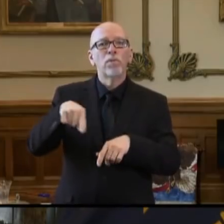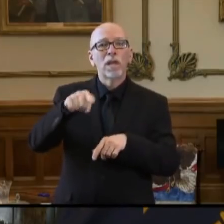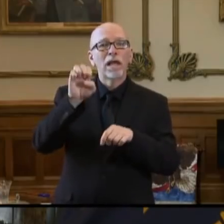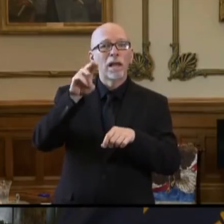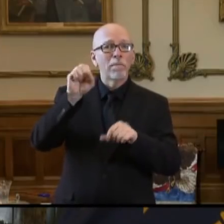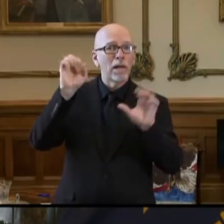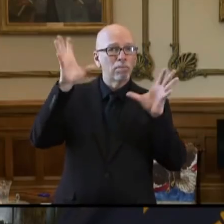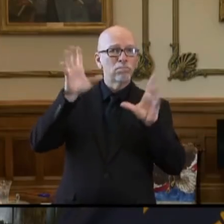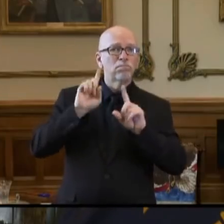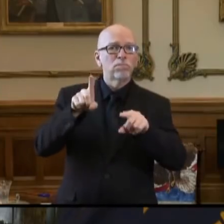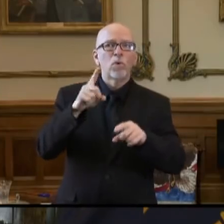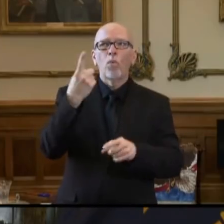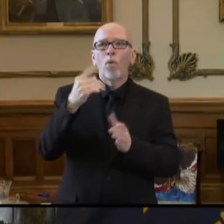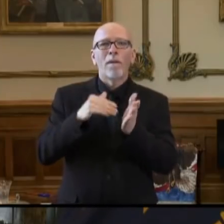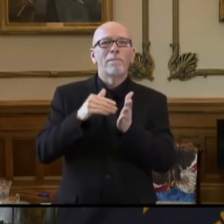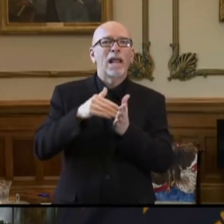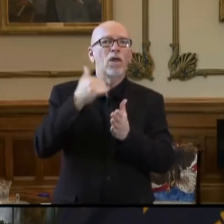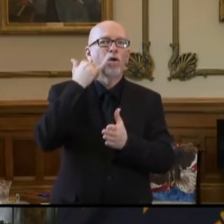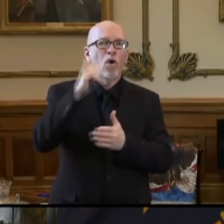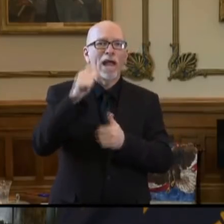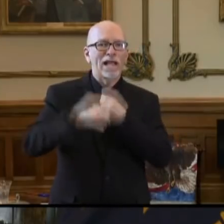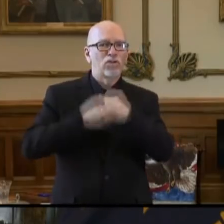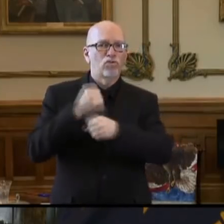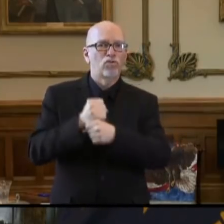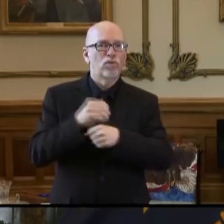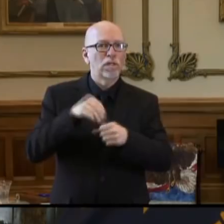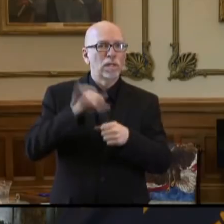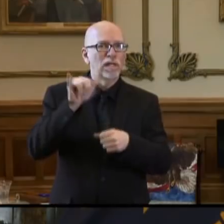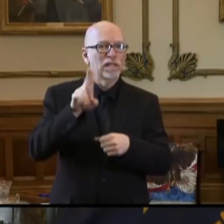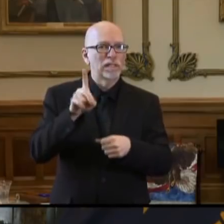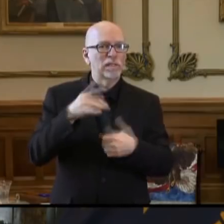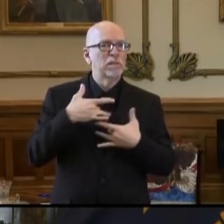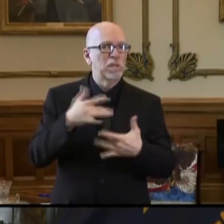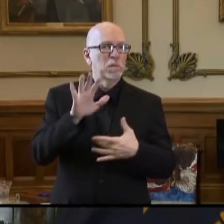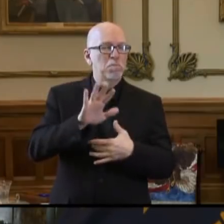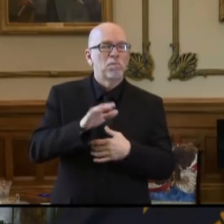THE STATE OF INDIANA DURING NORMAL OPERATIONS. THESE PROVIDERS RESPOND TO ALMOST A